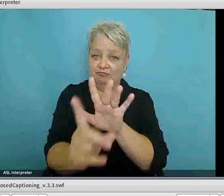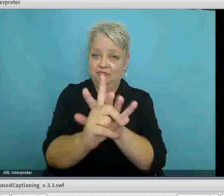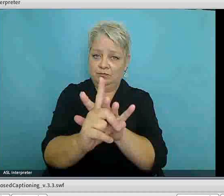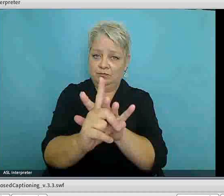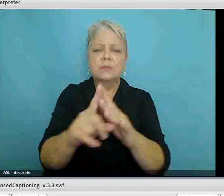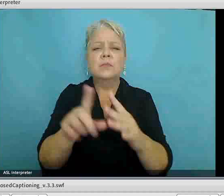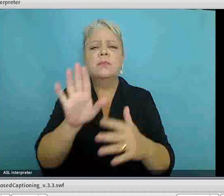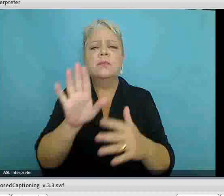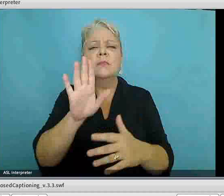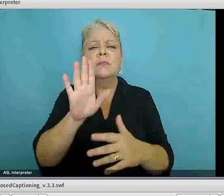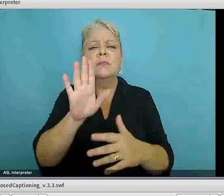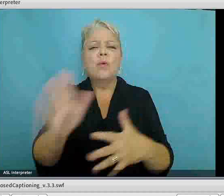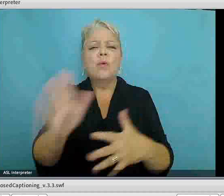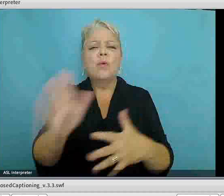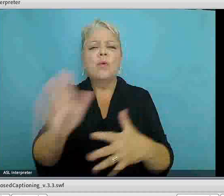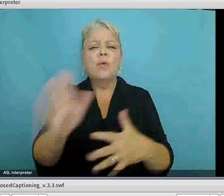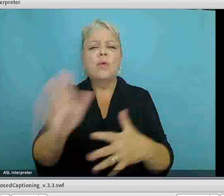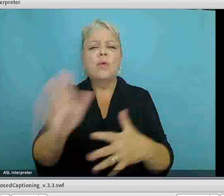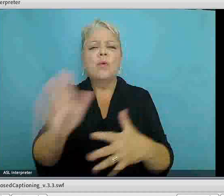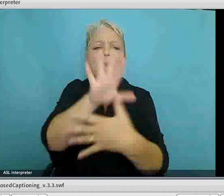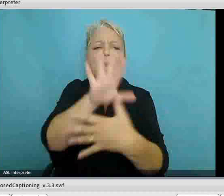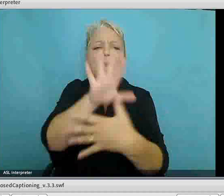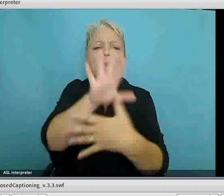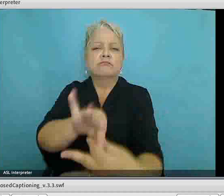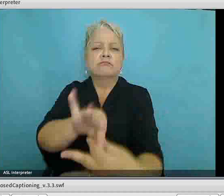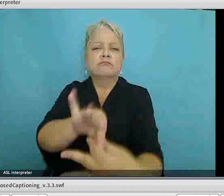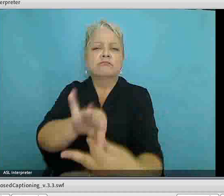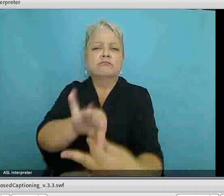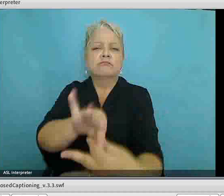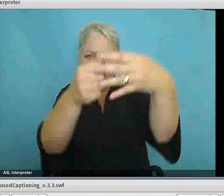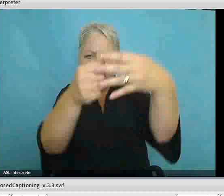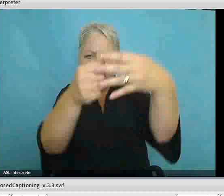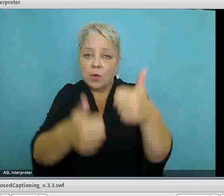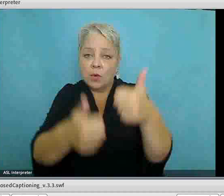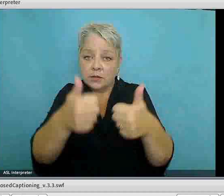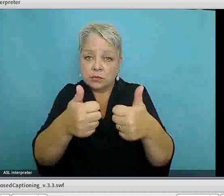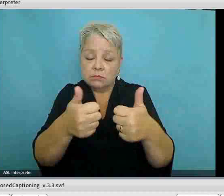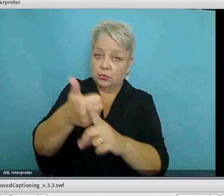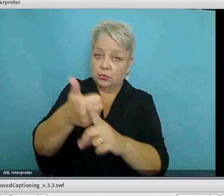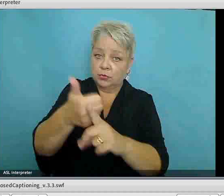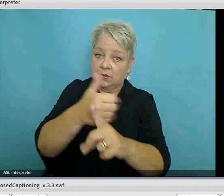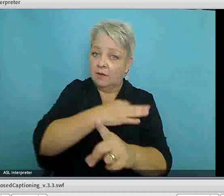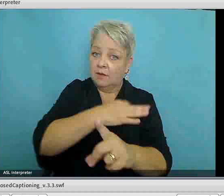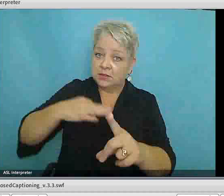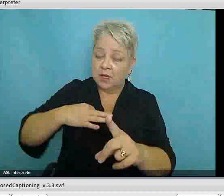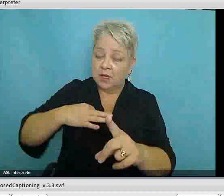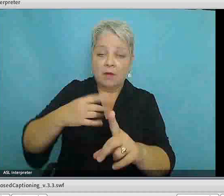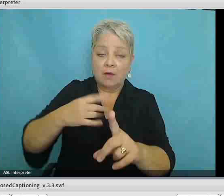Please indicate if you are participating today as a staff member of the Department of Developmental